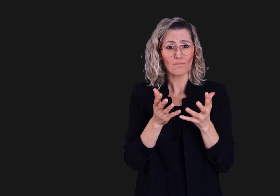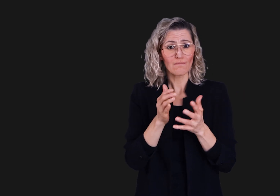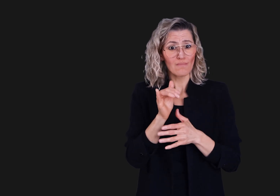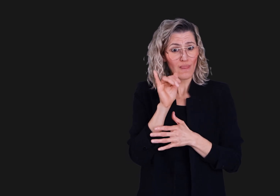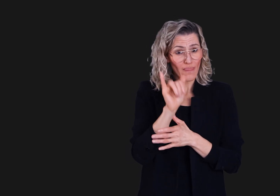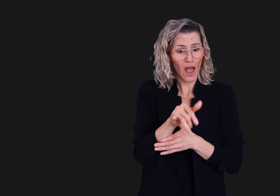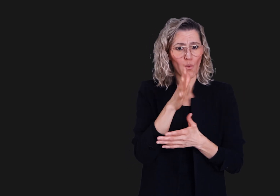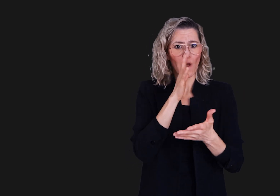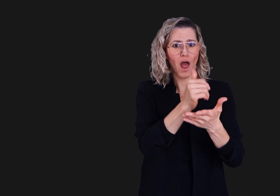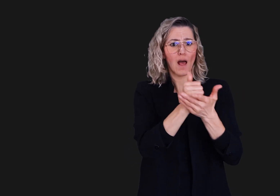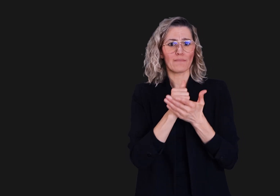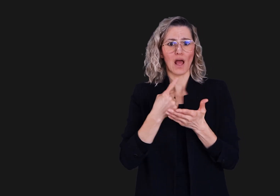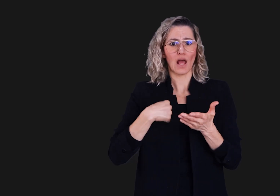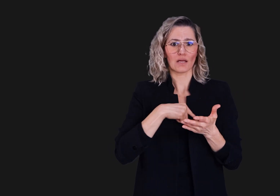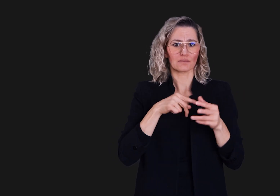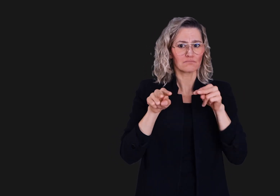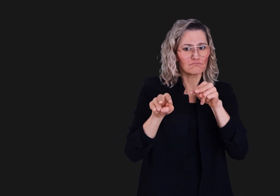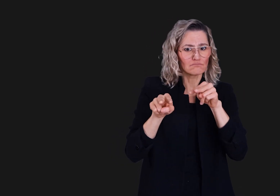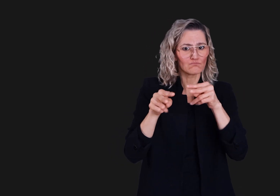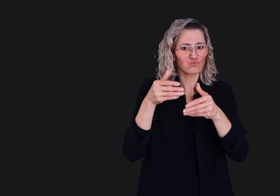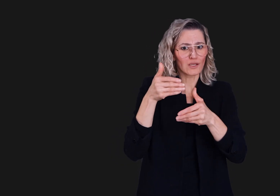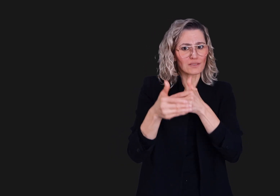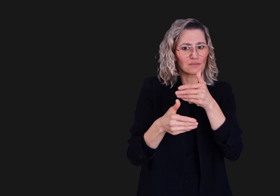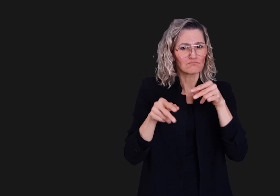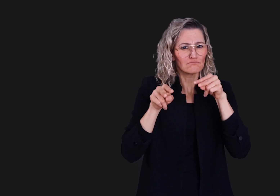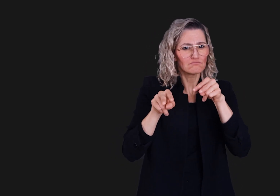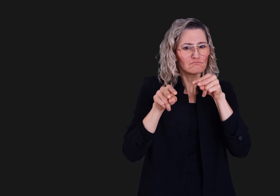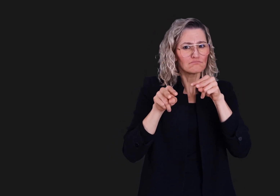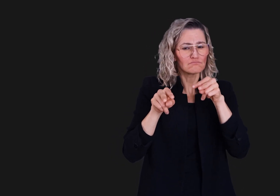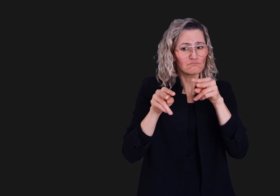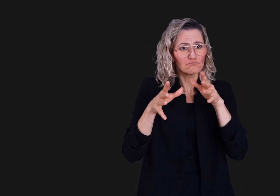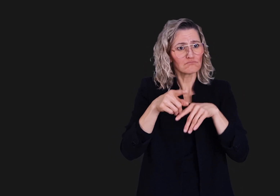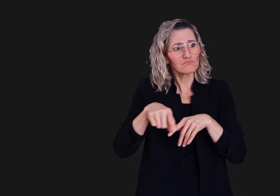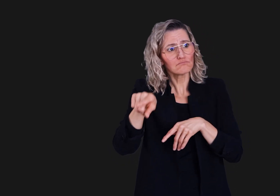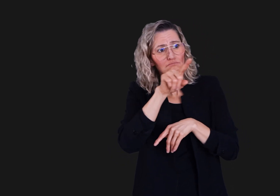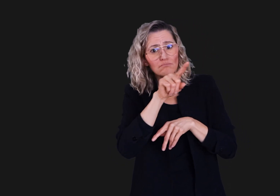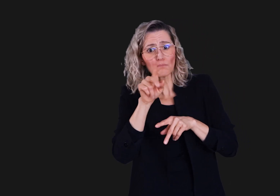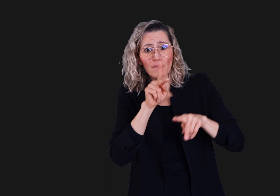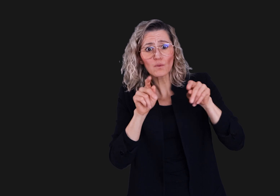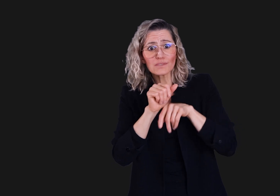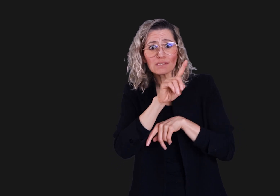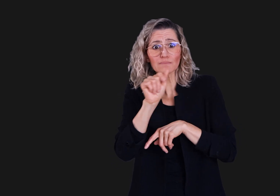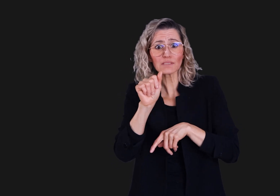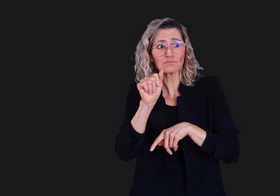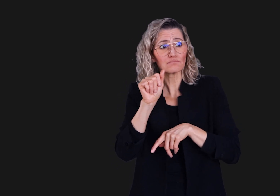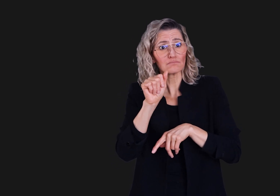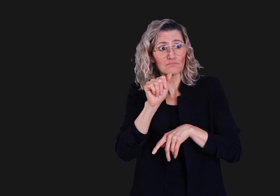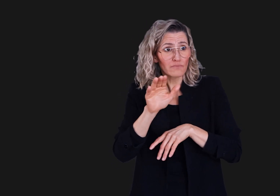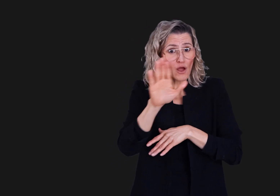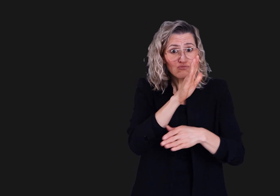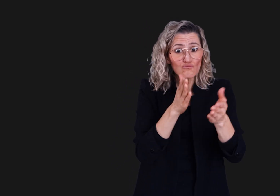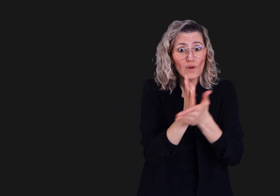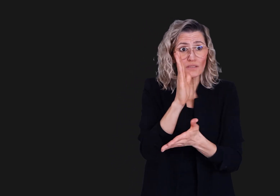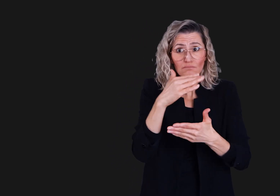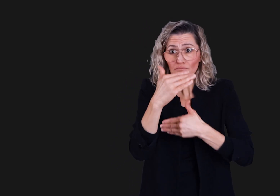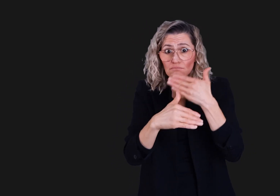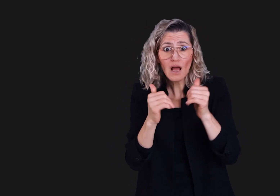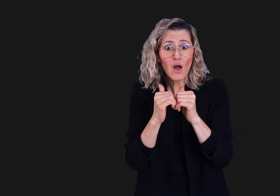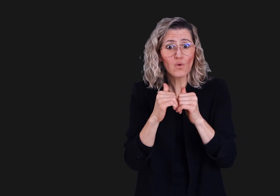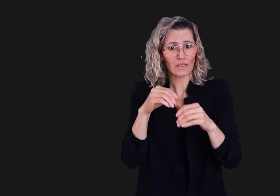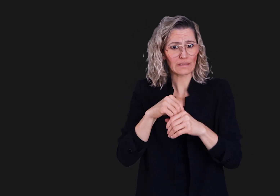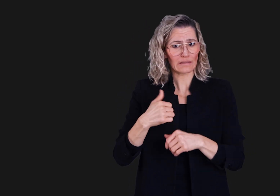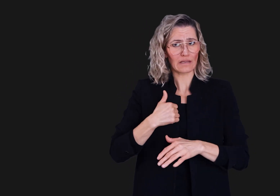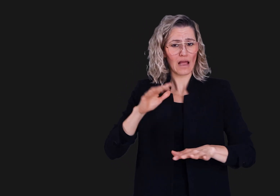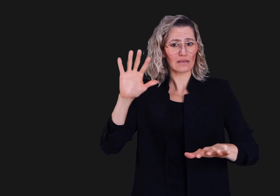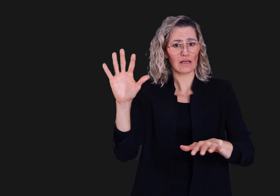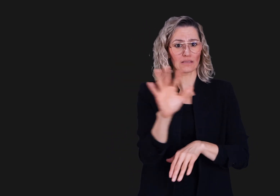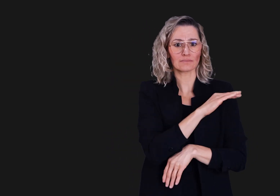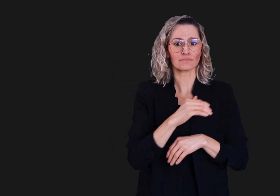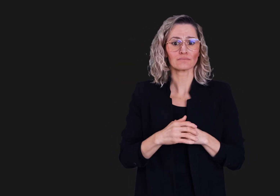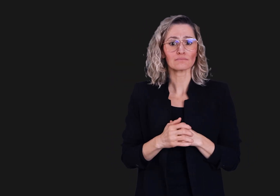This will help us track progress on the rights of people with disabilities in Canada.